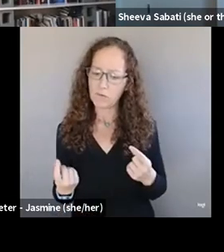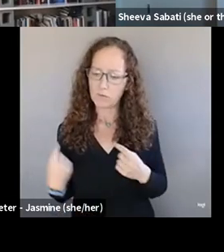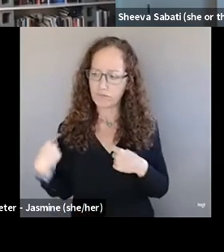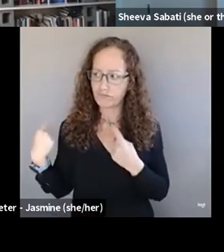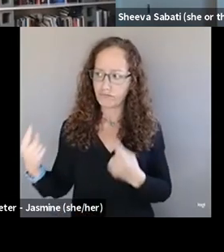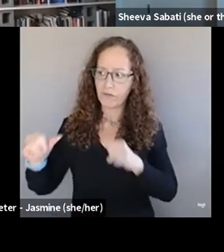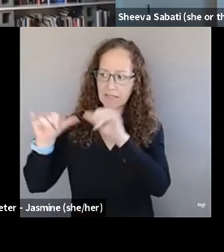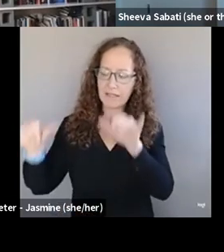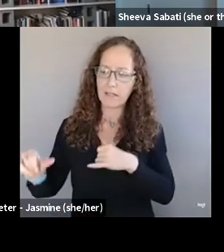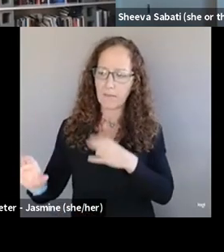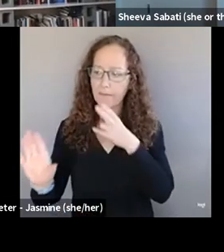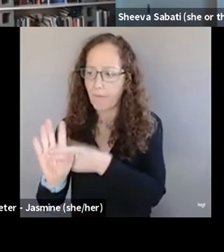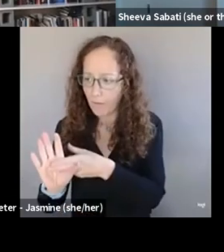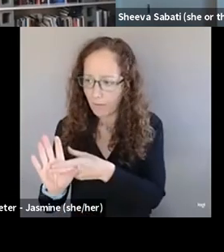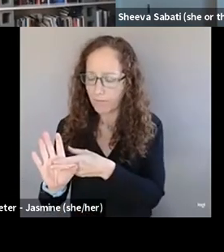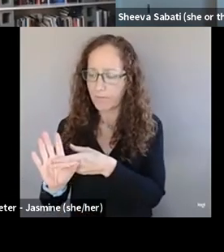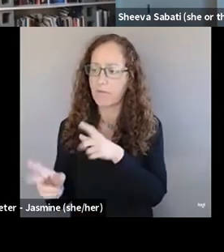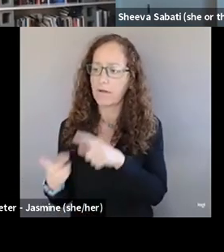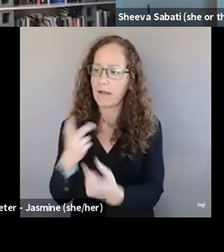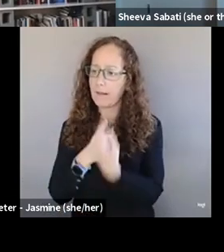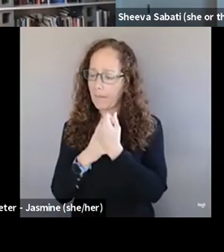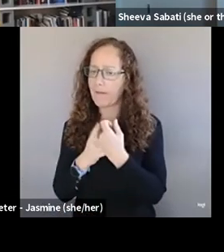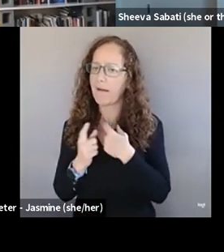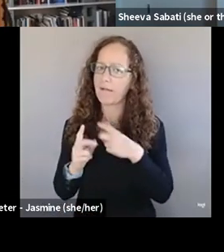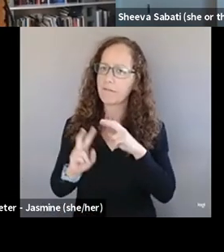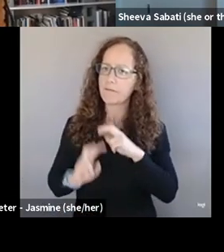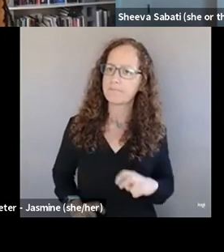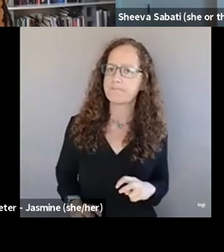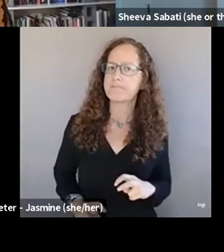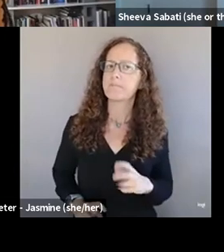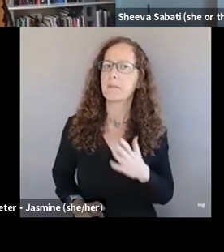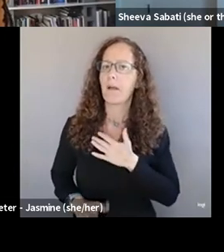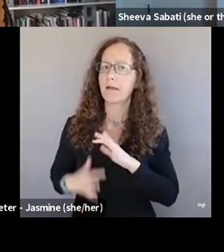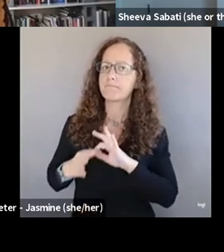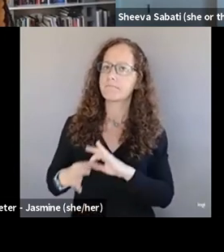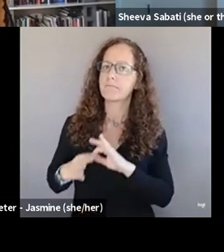impacted by and really understanding what has happened